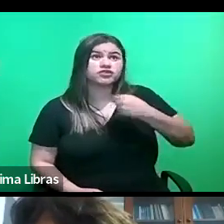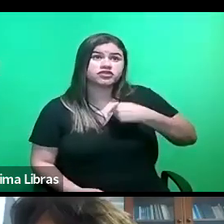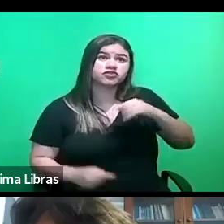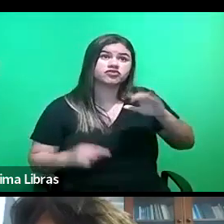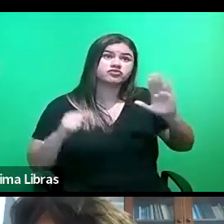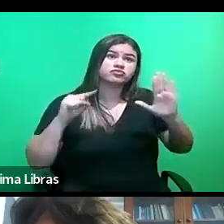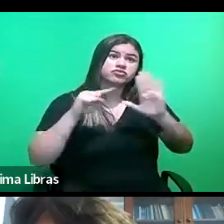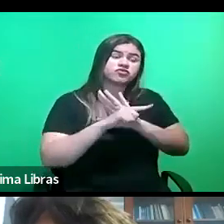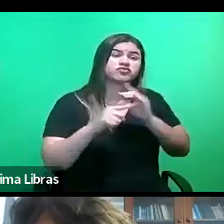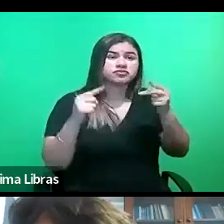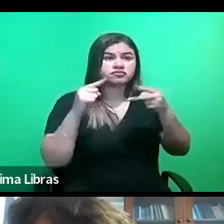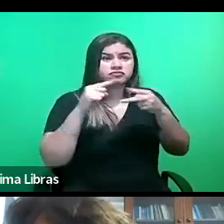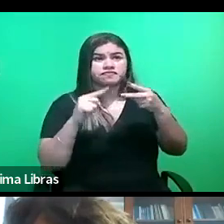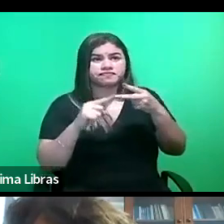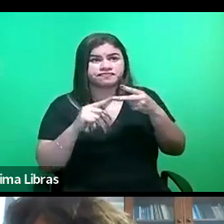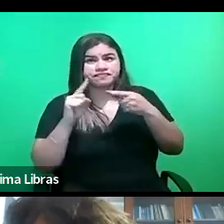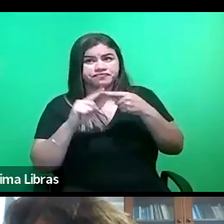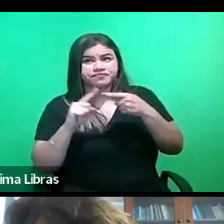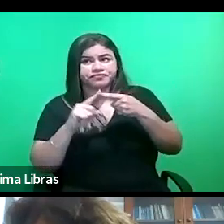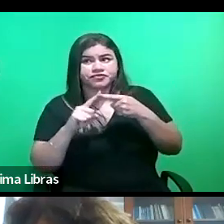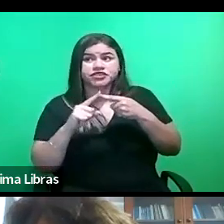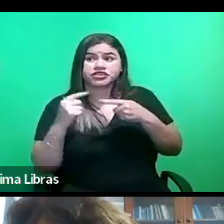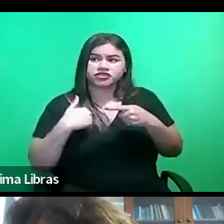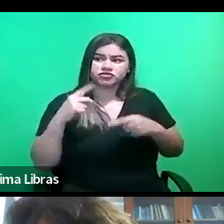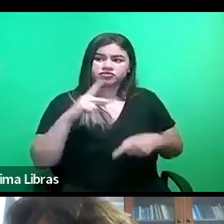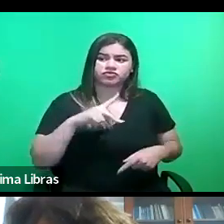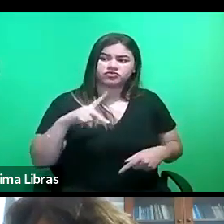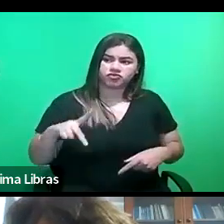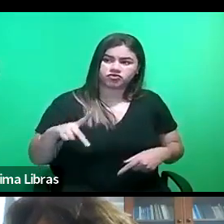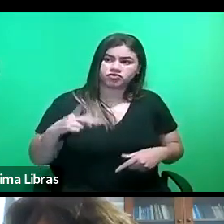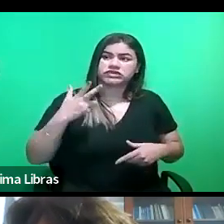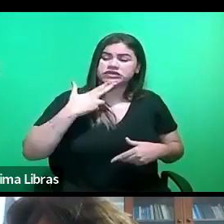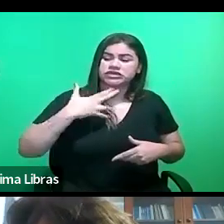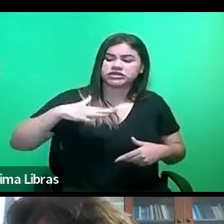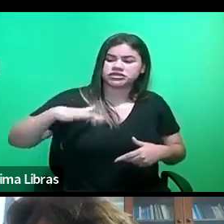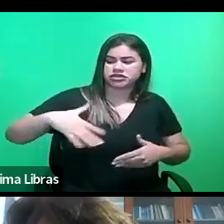edules